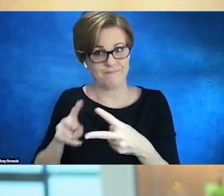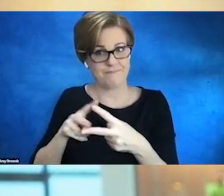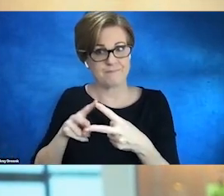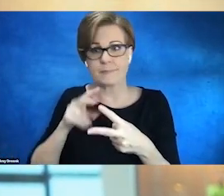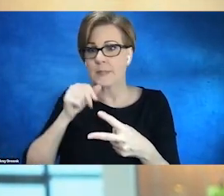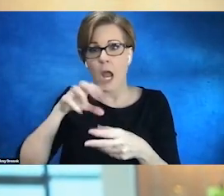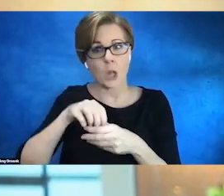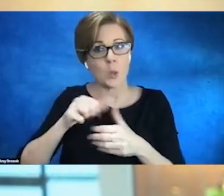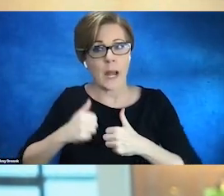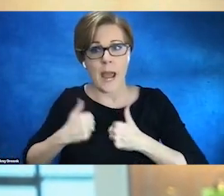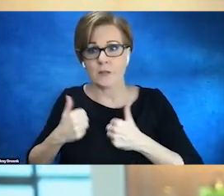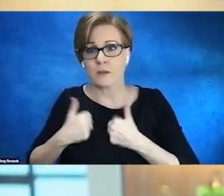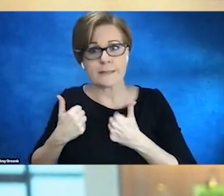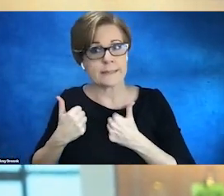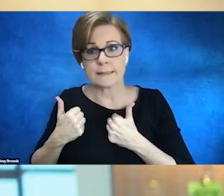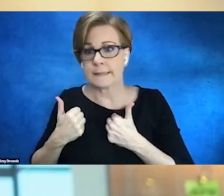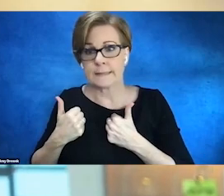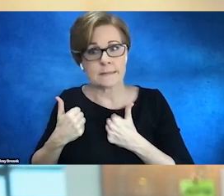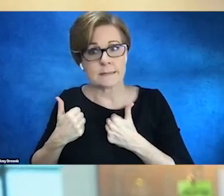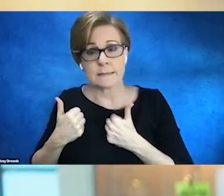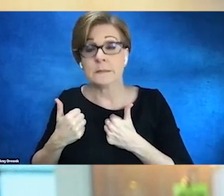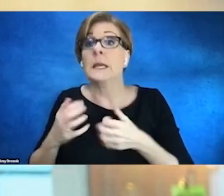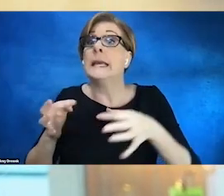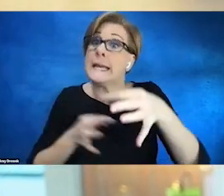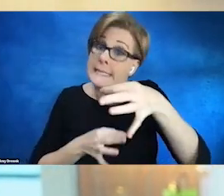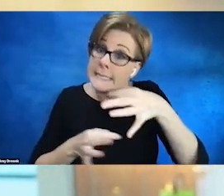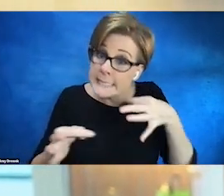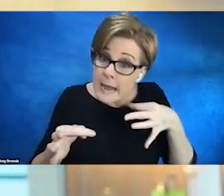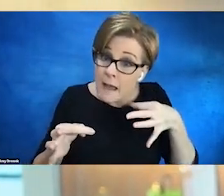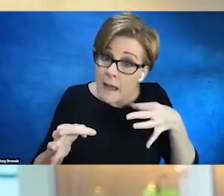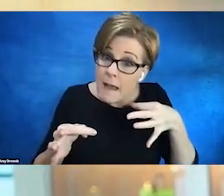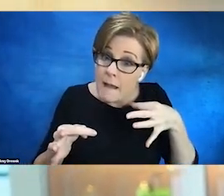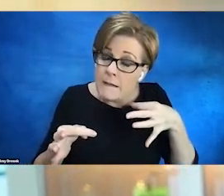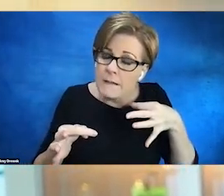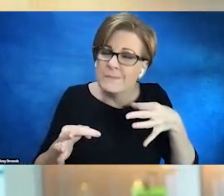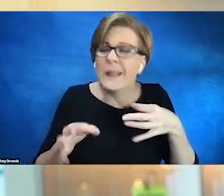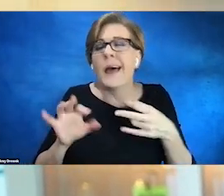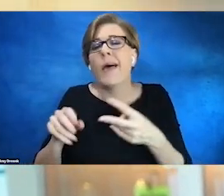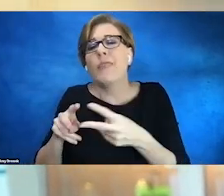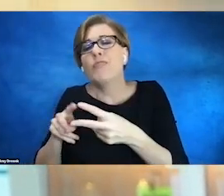neither of those have an address however what a voter could use and those would be considered